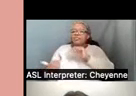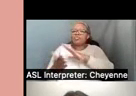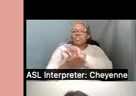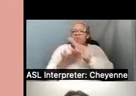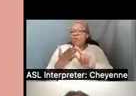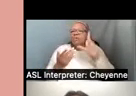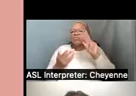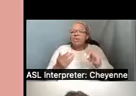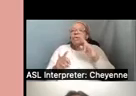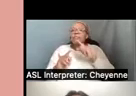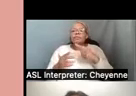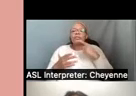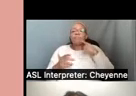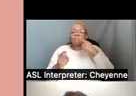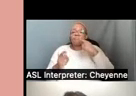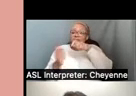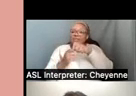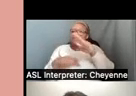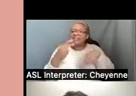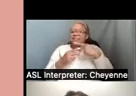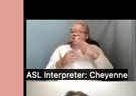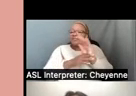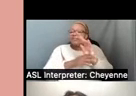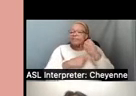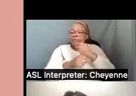This could be specific to the type of film you are making and the community you are portraying.